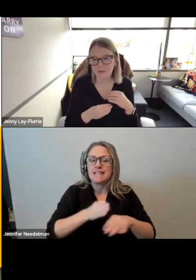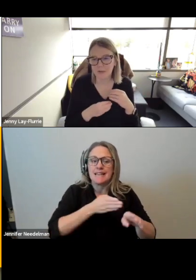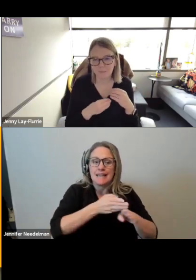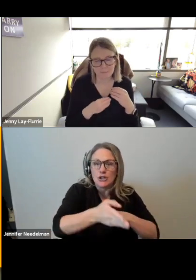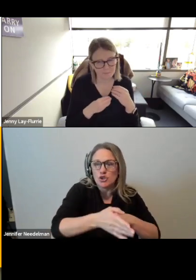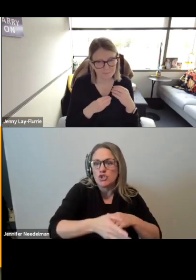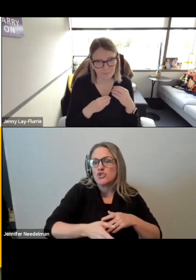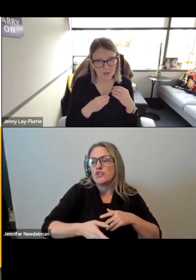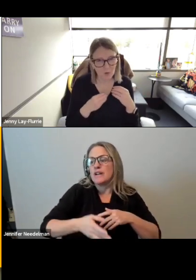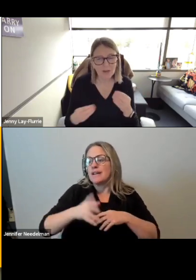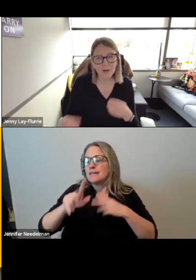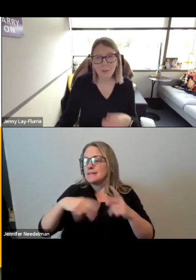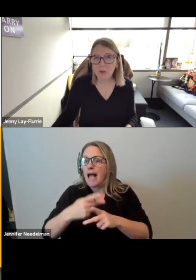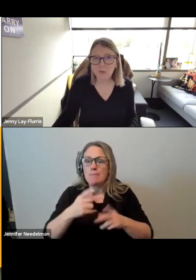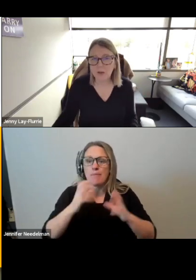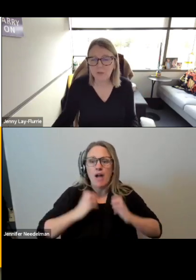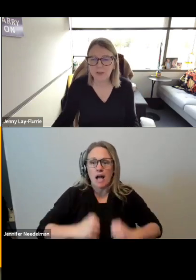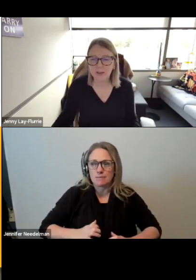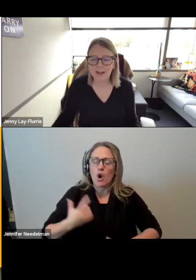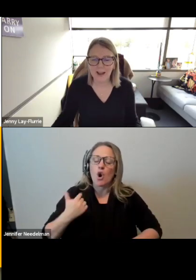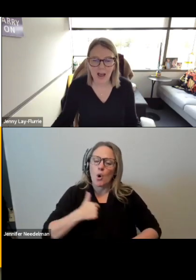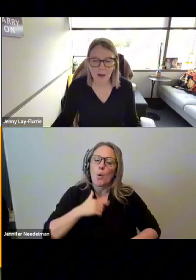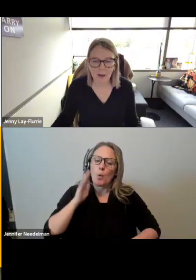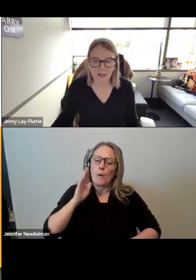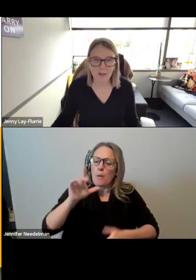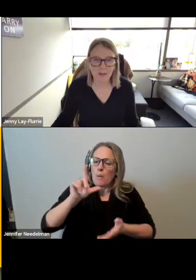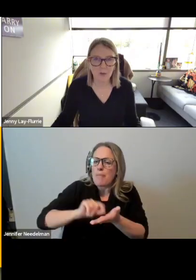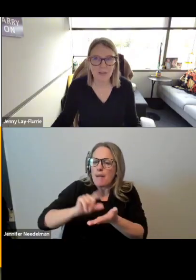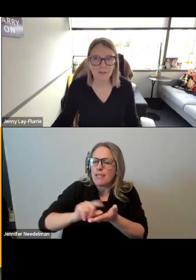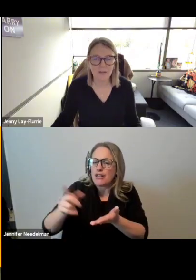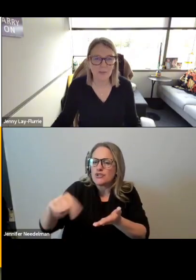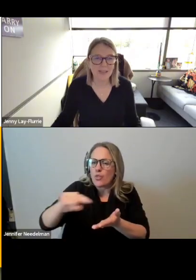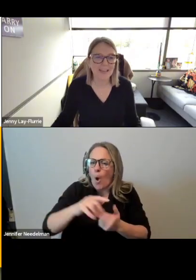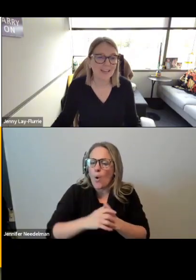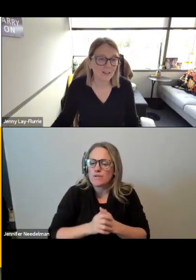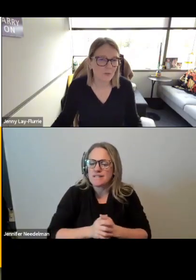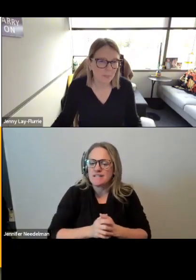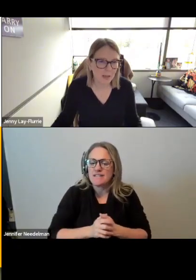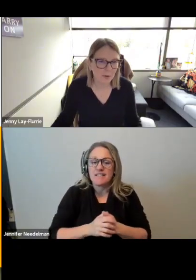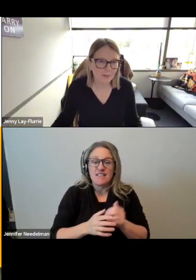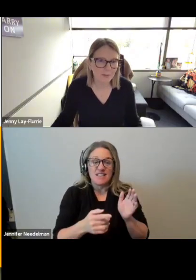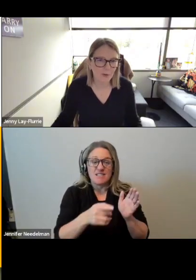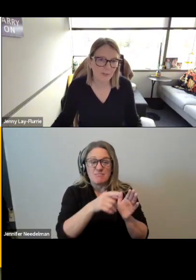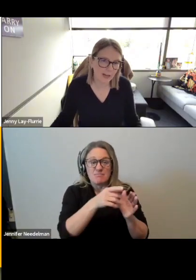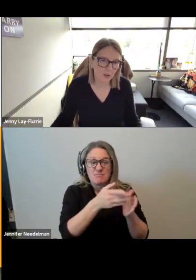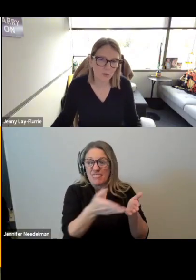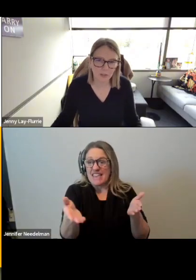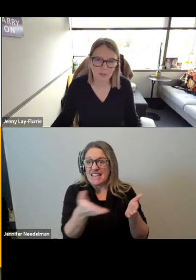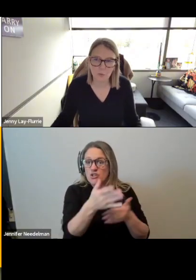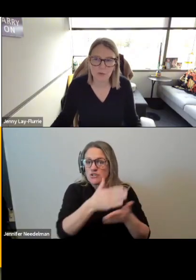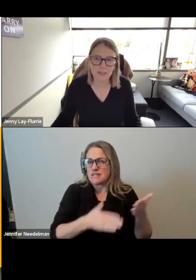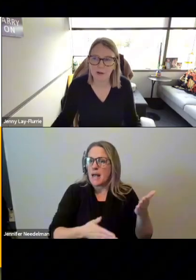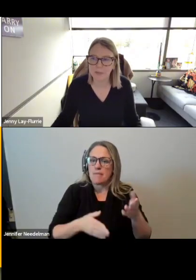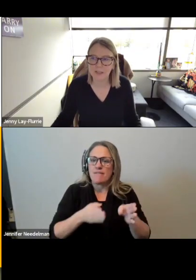of customer, we are gonna publish those. And so these are some of the industry playbooks for financial, transport, retail,